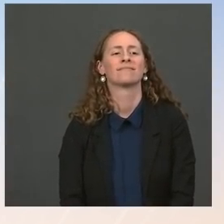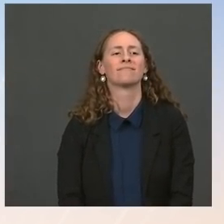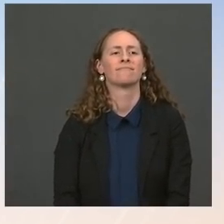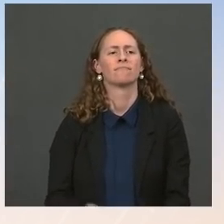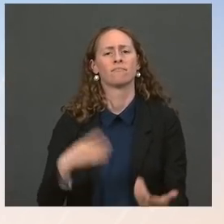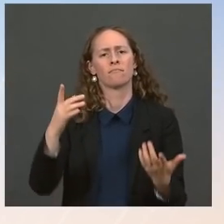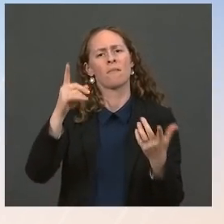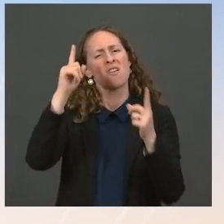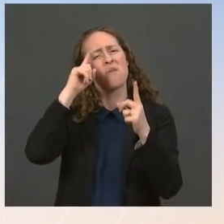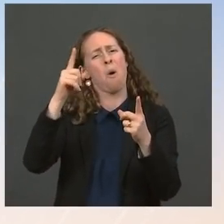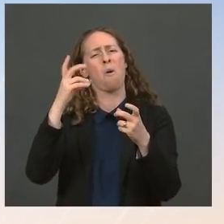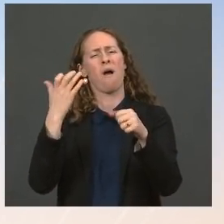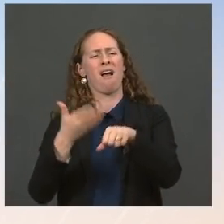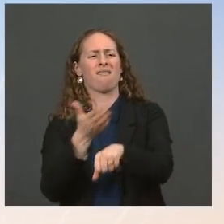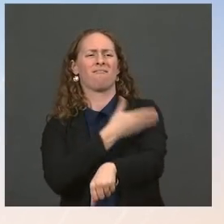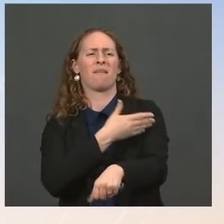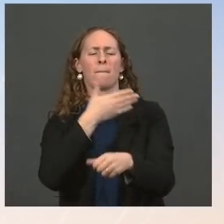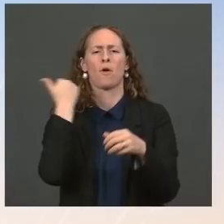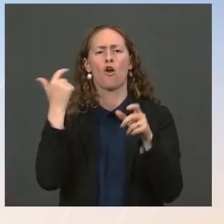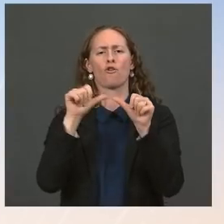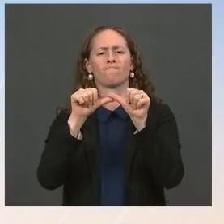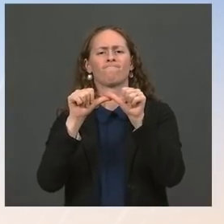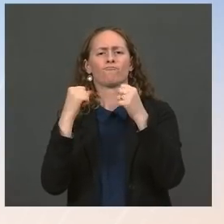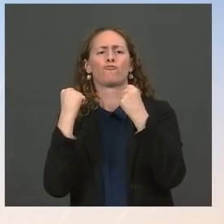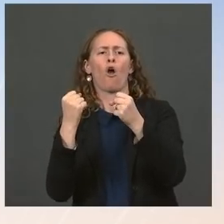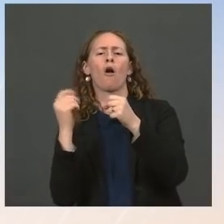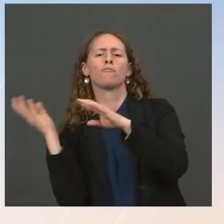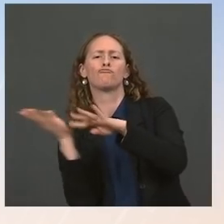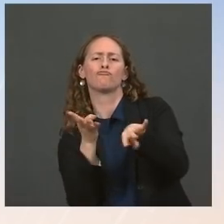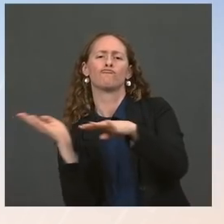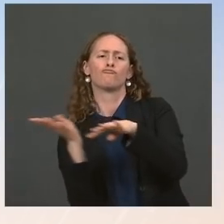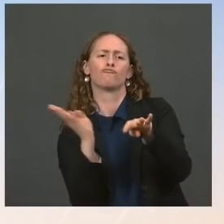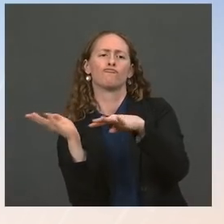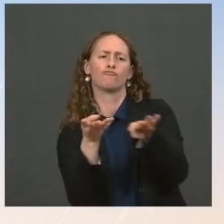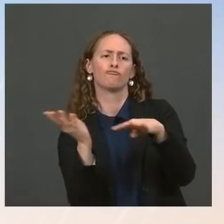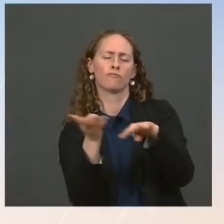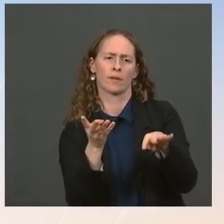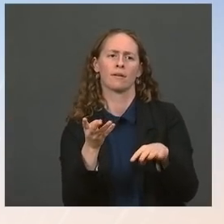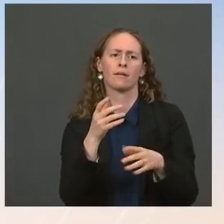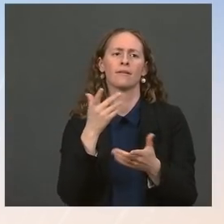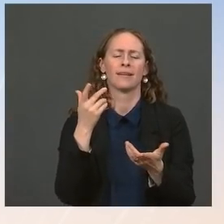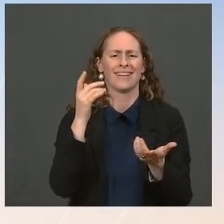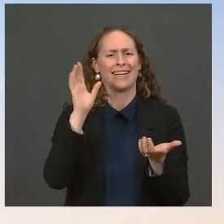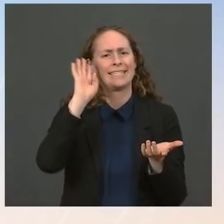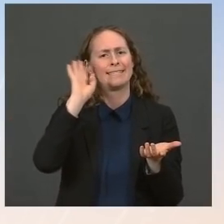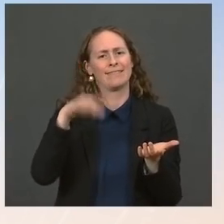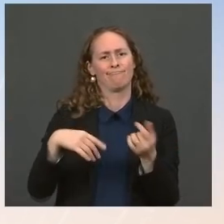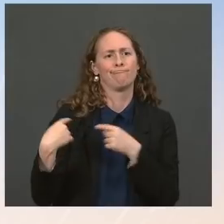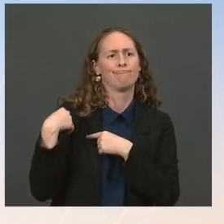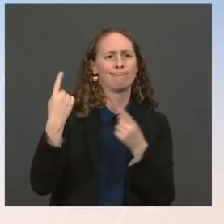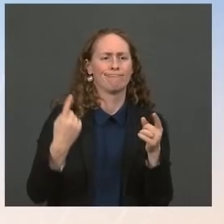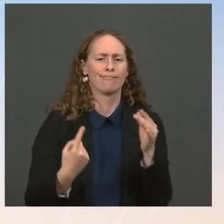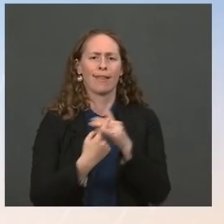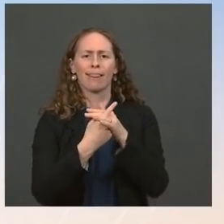It was inevitable, as we've talked about a bit in here, that our -- a lot our economic challenges -- that there would be economic challenges coming out of the pandemic.